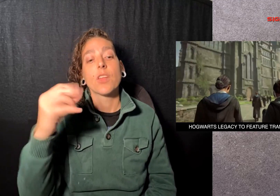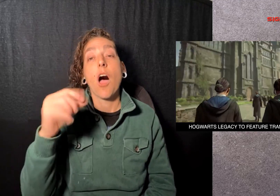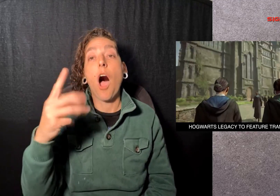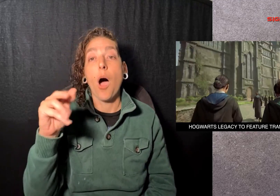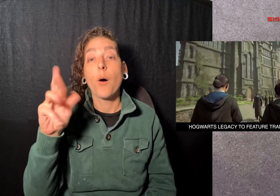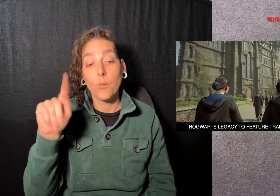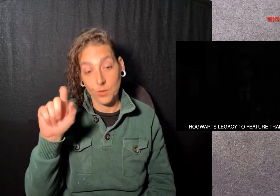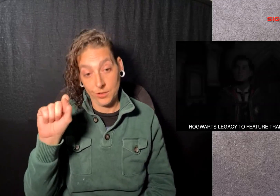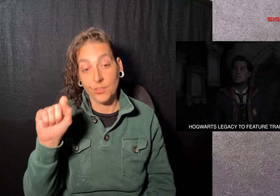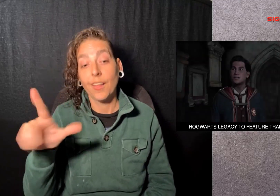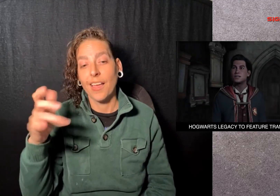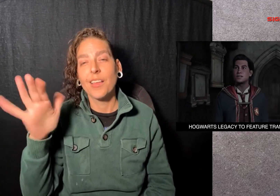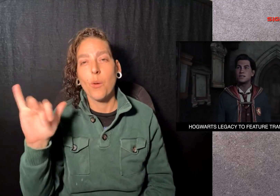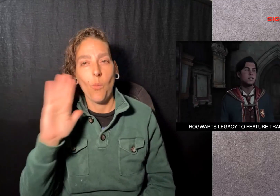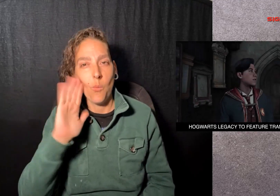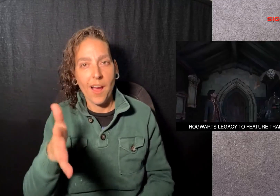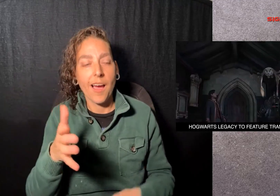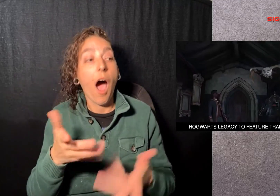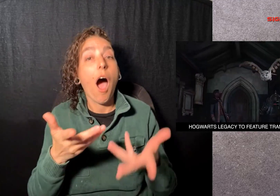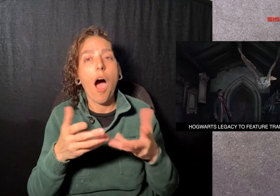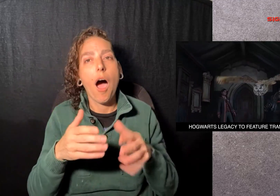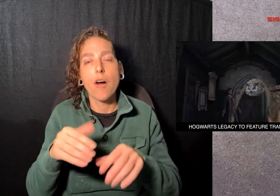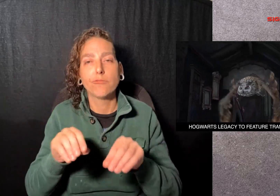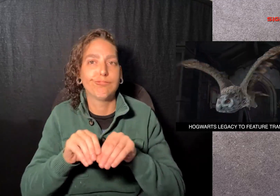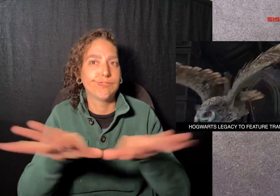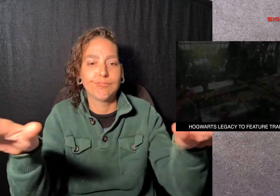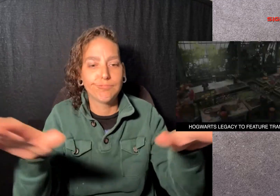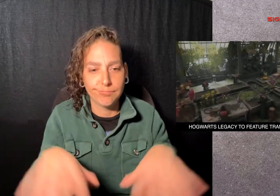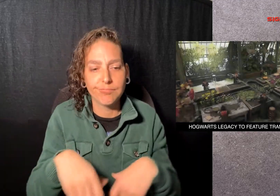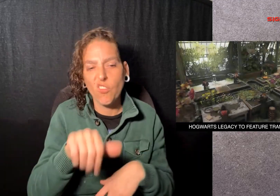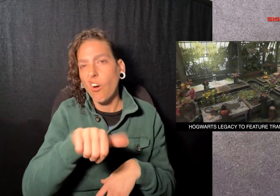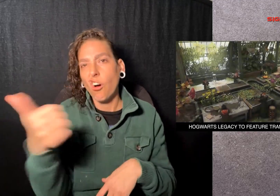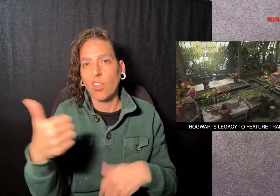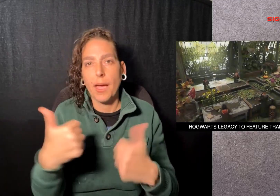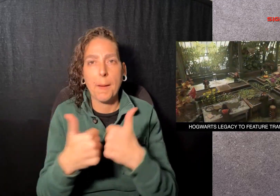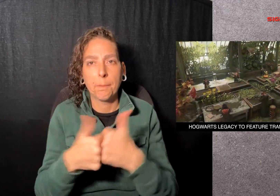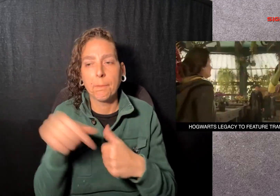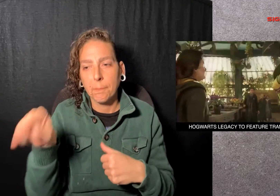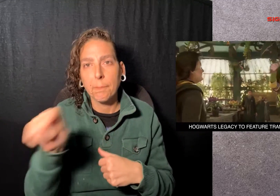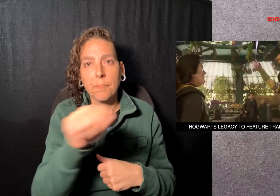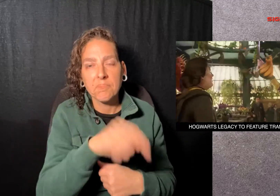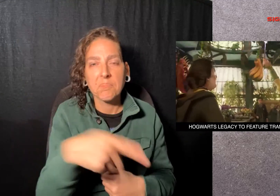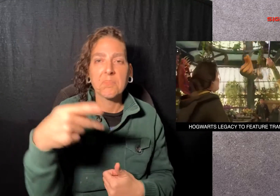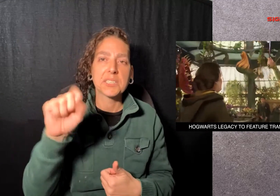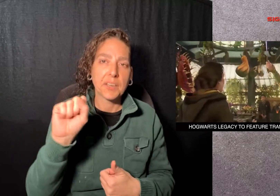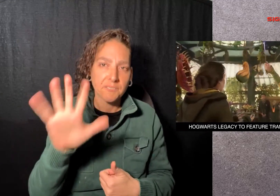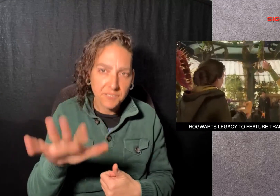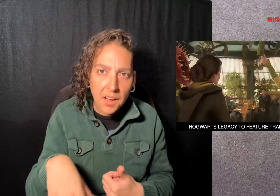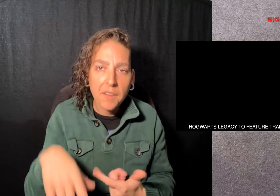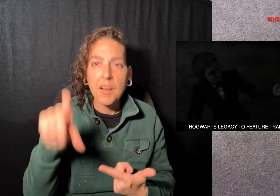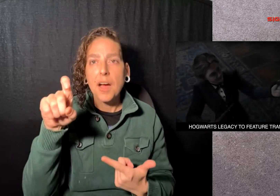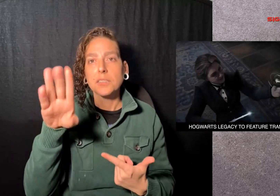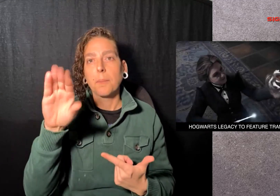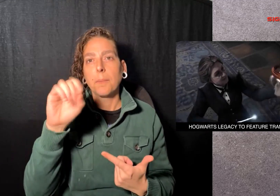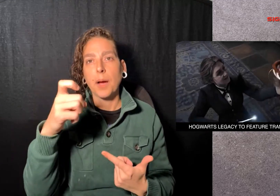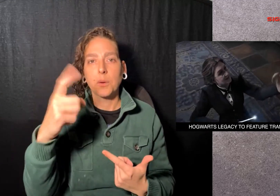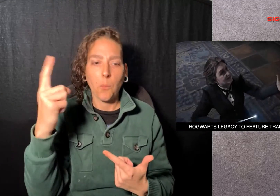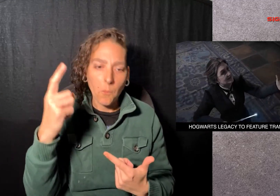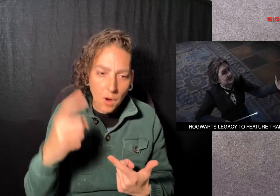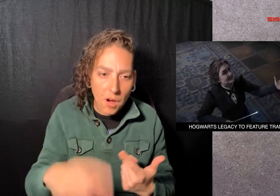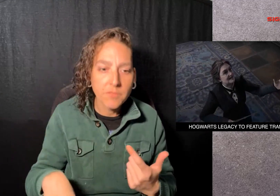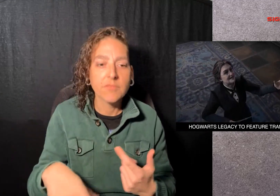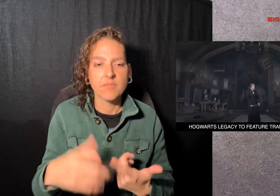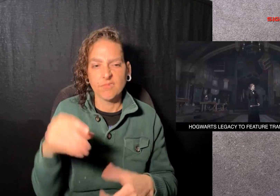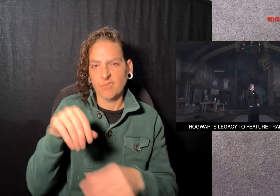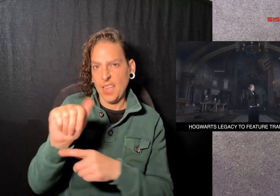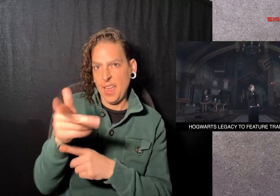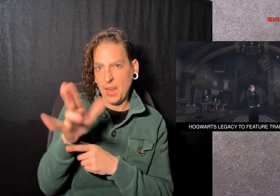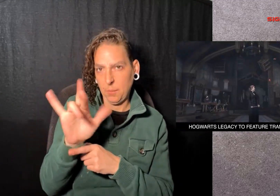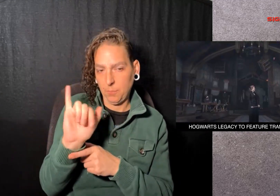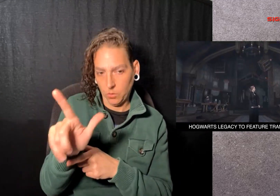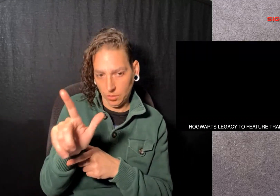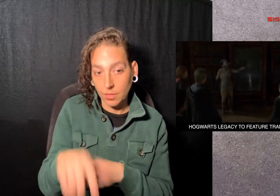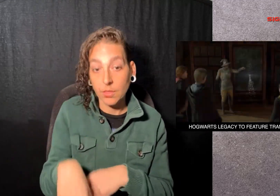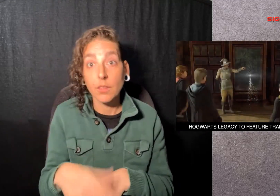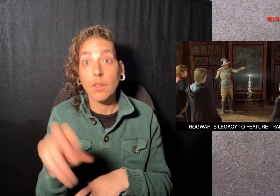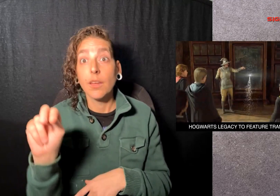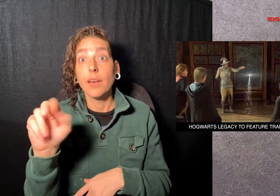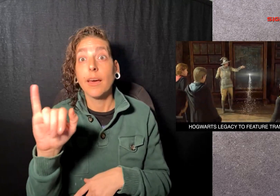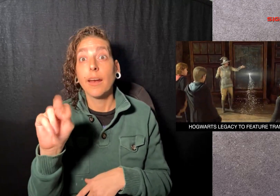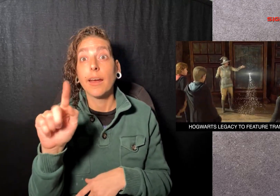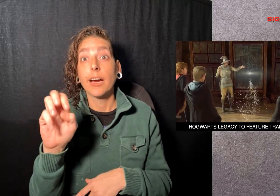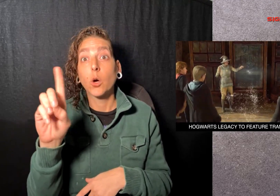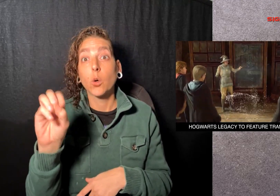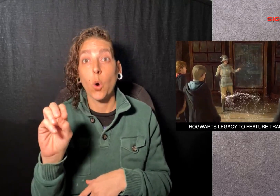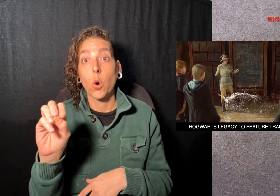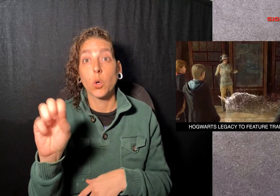Hogwarts Legacy will roll out on other consoles PS4 an Xbox1 in April and Nintendo Switch